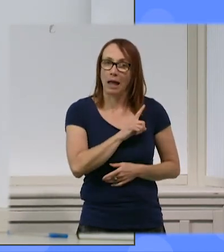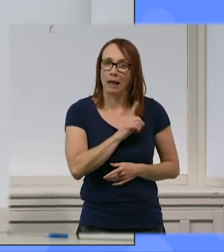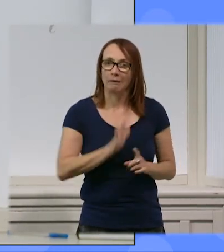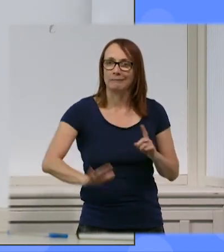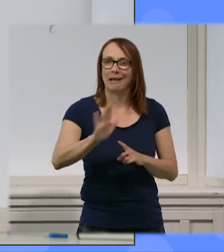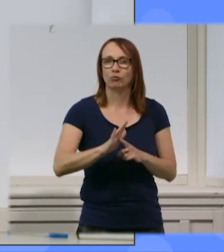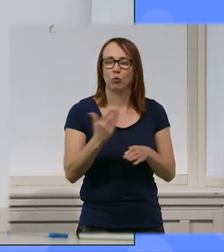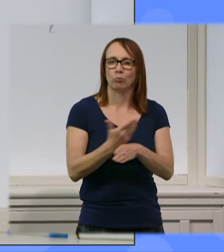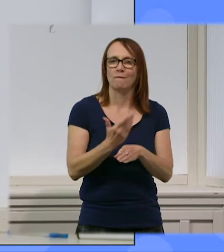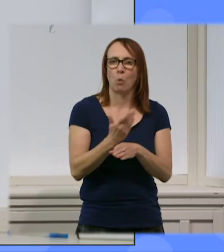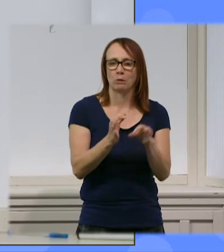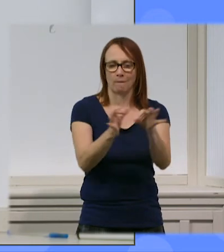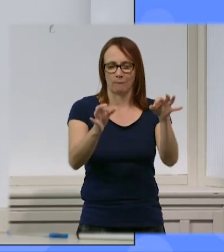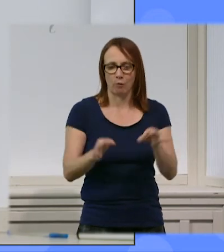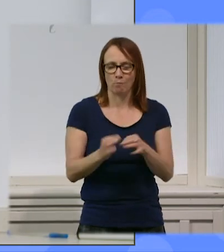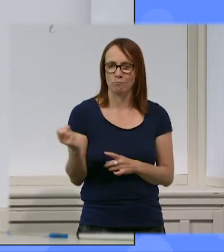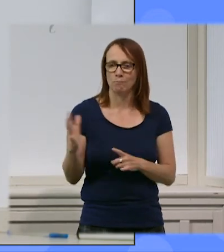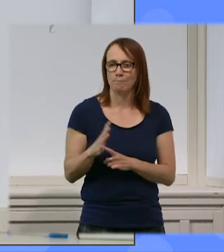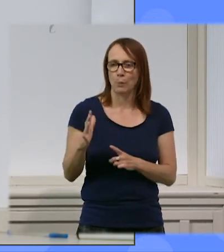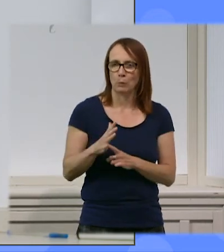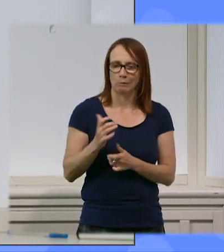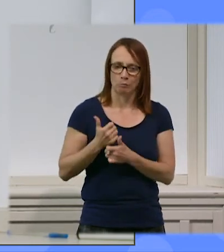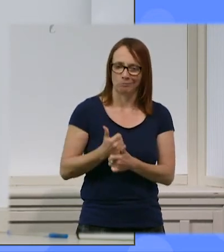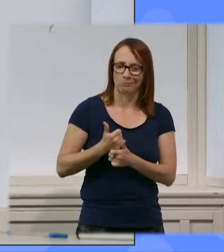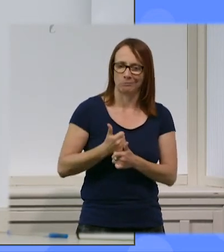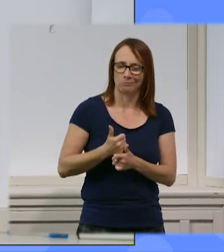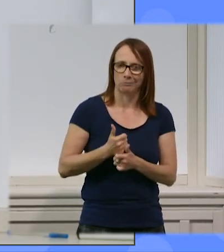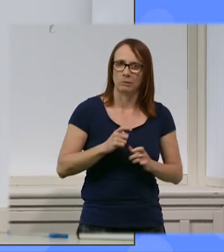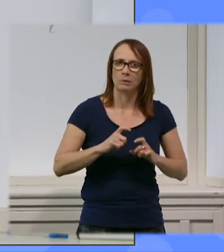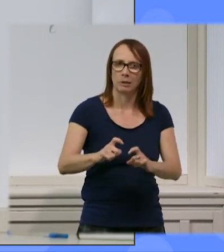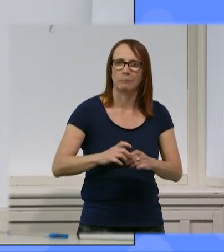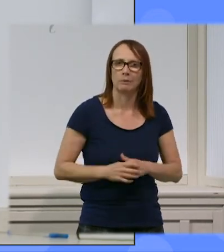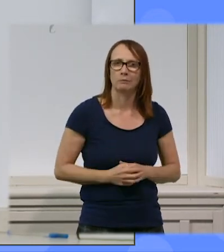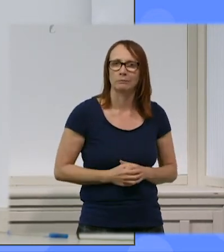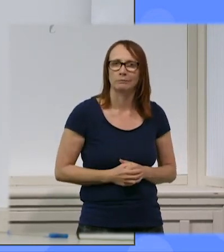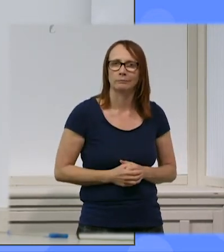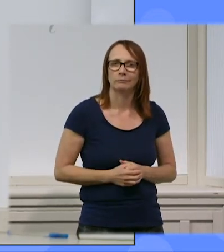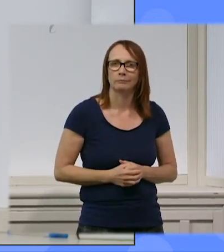importance in helping Scotland to become a more sustainable country now it's